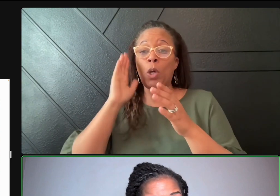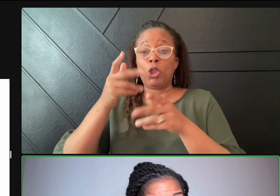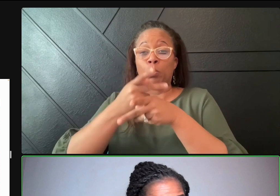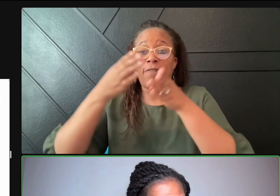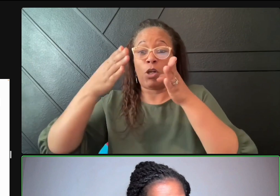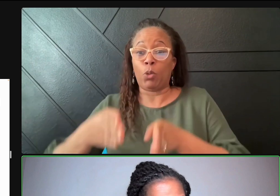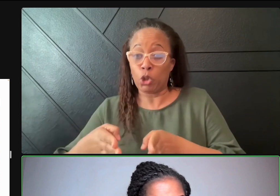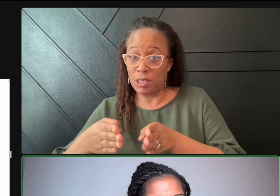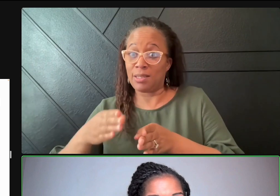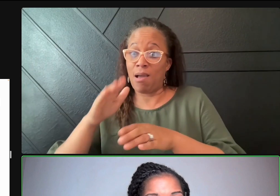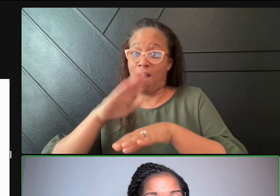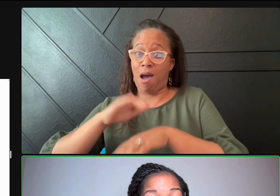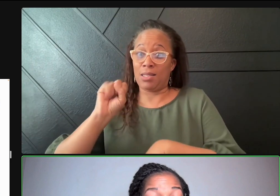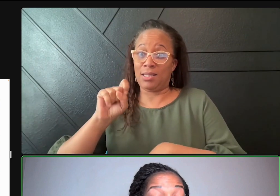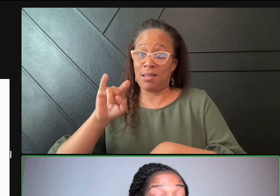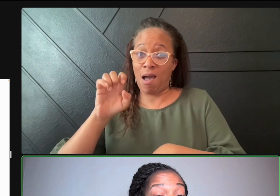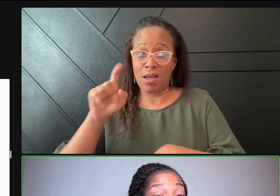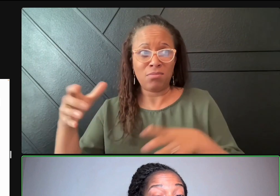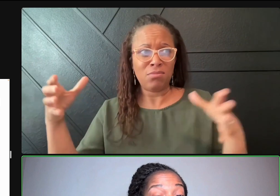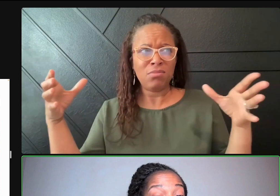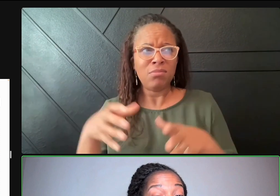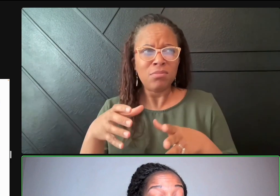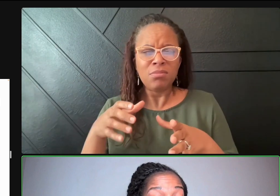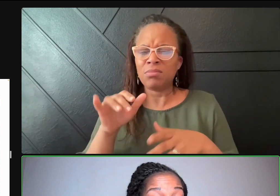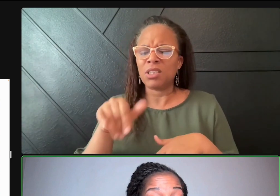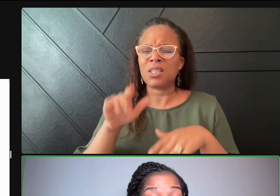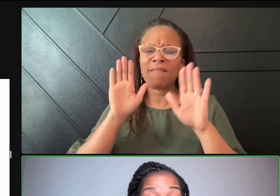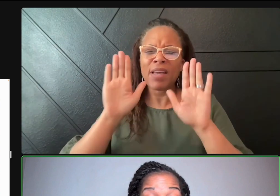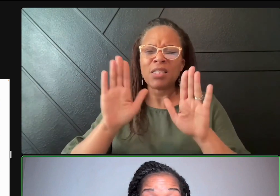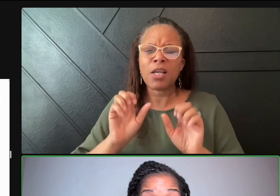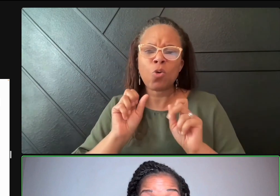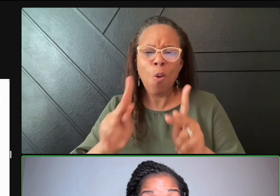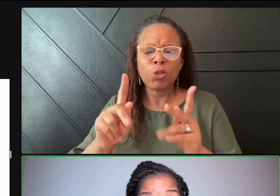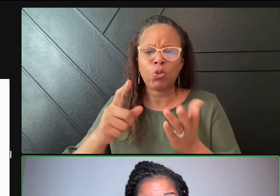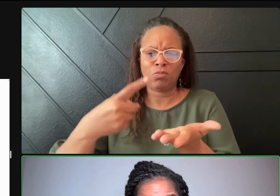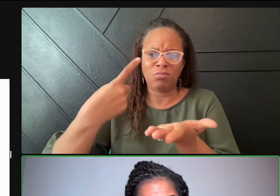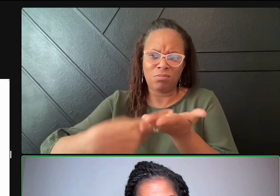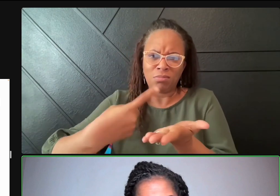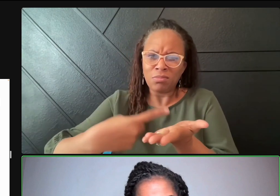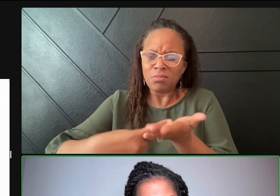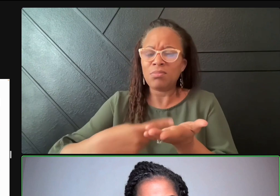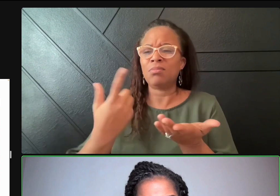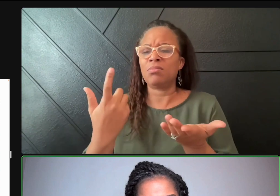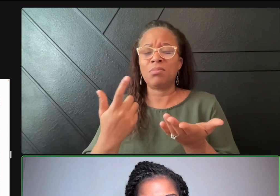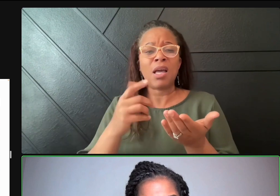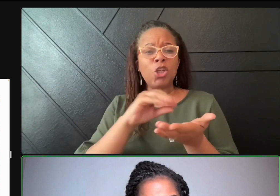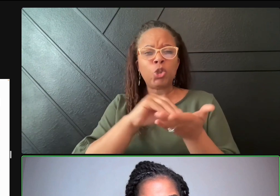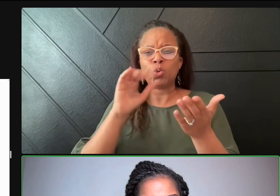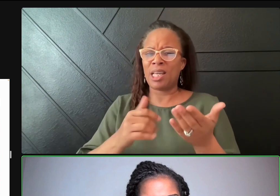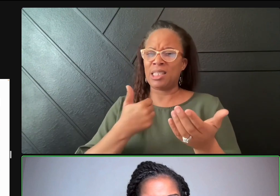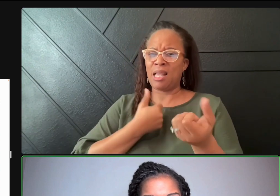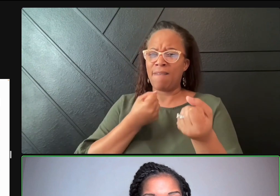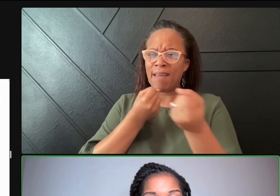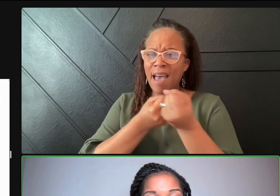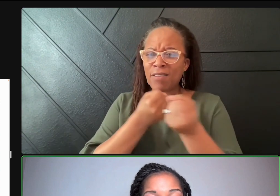director if needed, and even those who will be supervising in person or on sites.